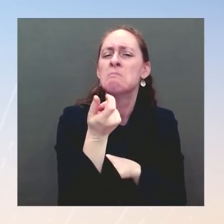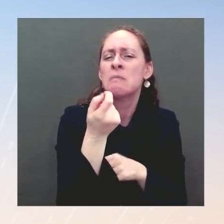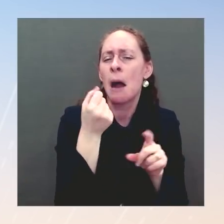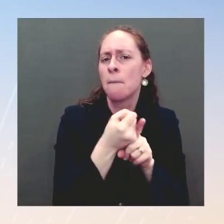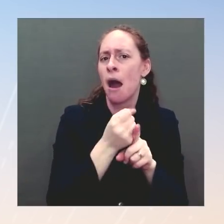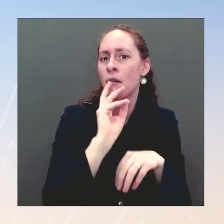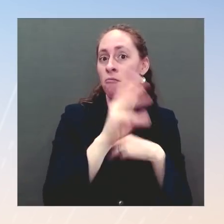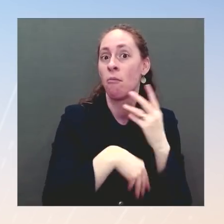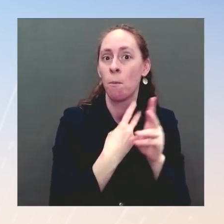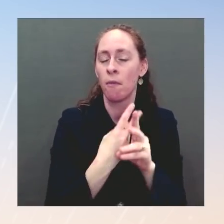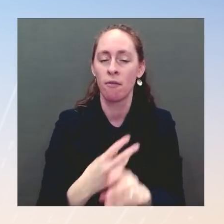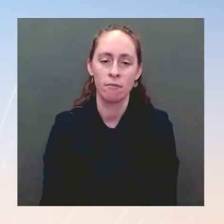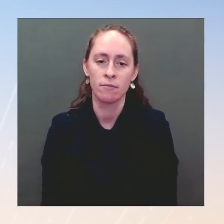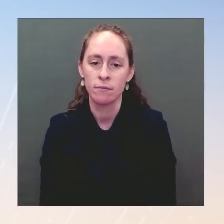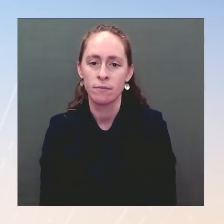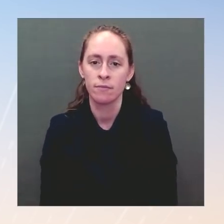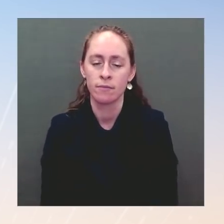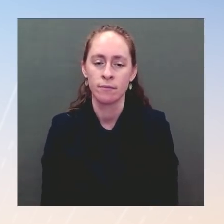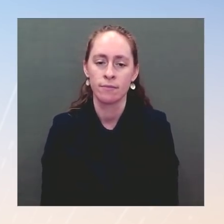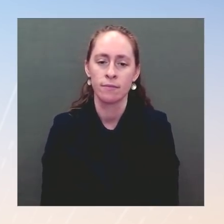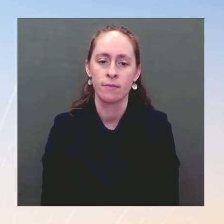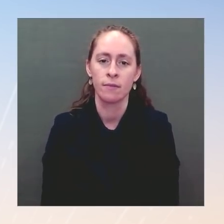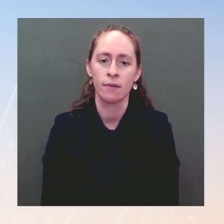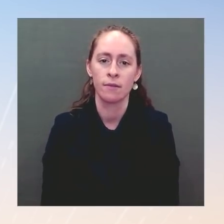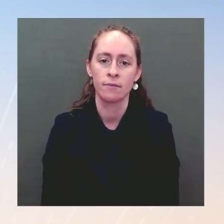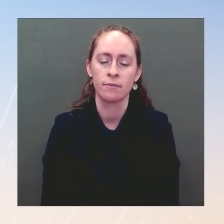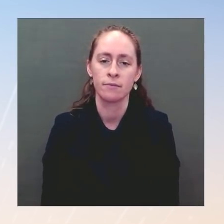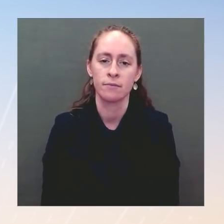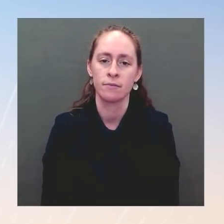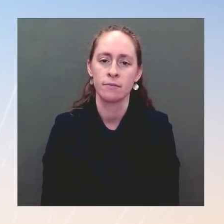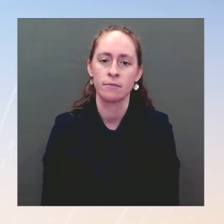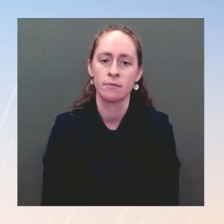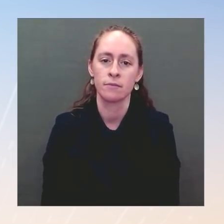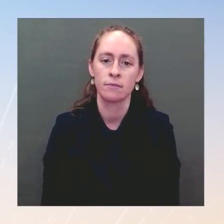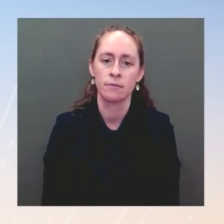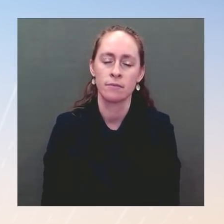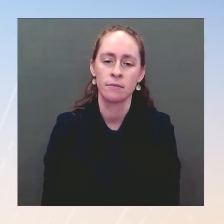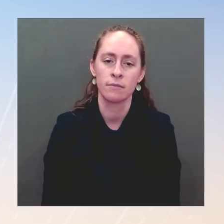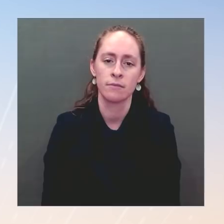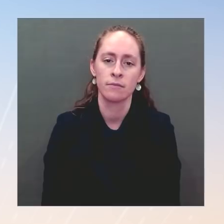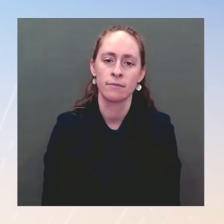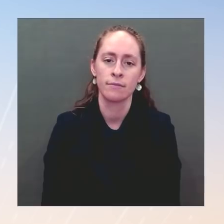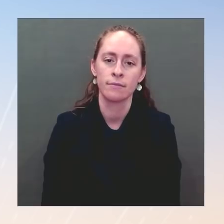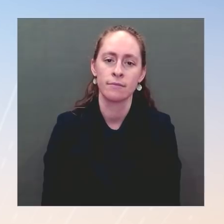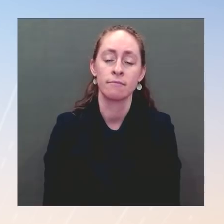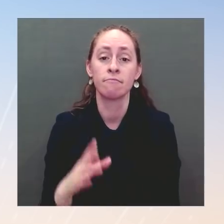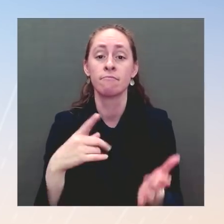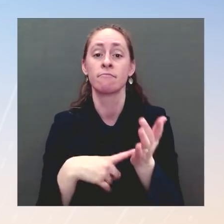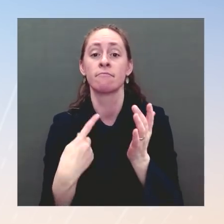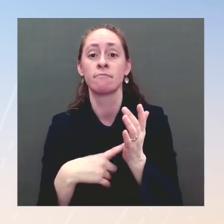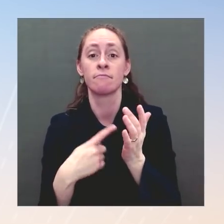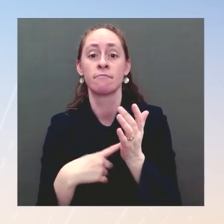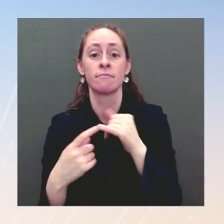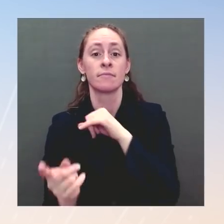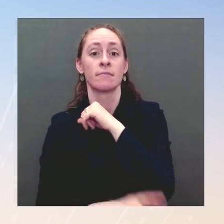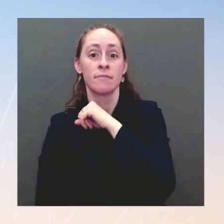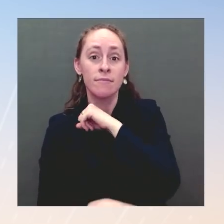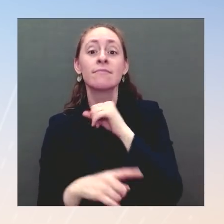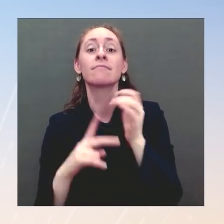that President Putin and people around him get richer. So we look at a range of factors and, certainly, the impact on the global economy is a factor as we consider options.